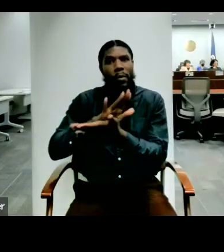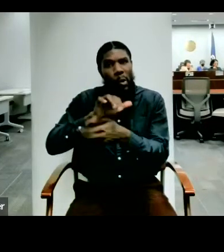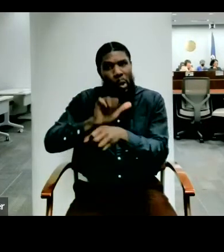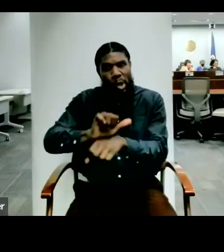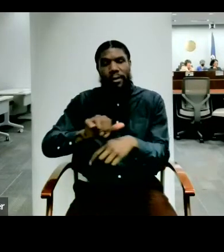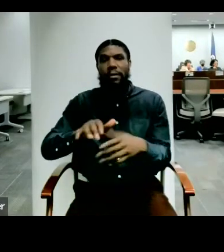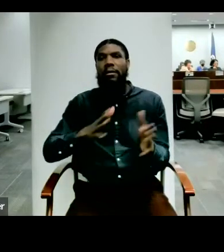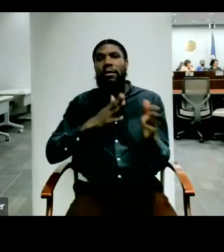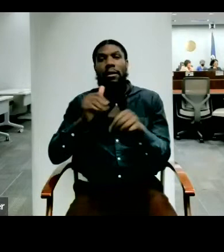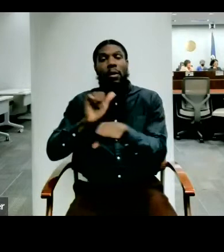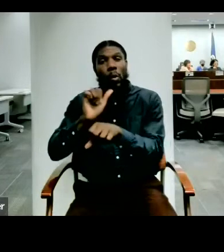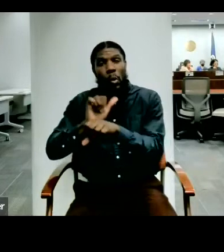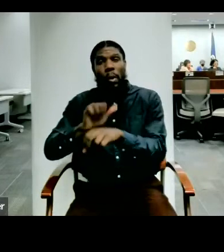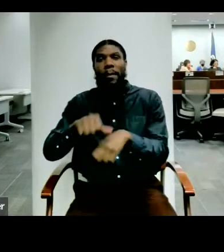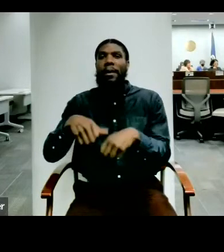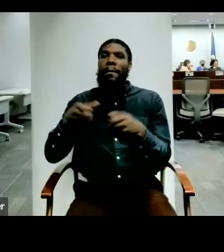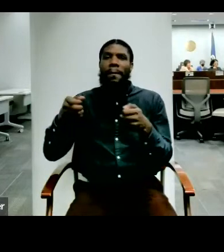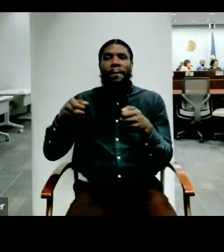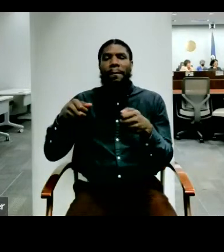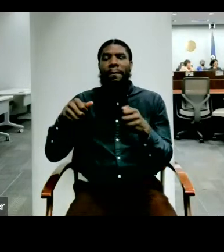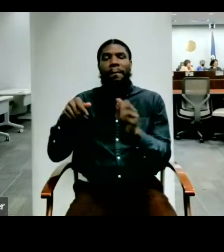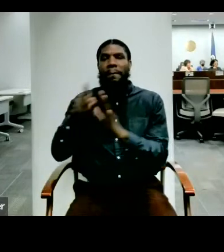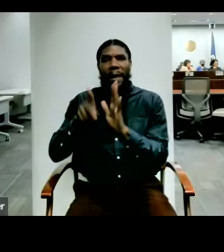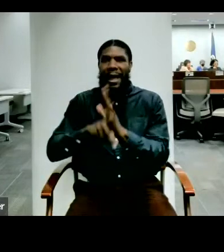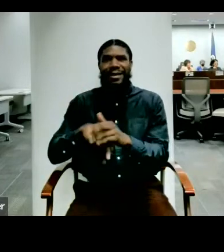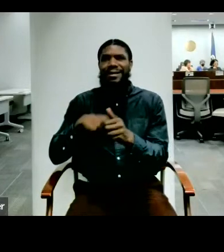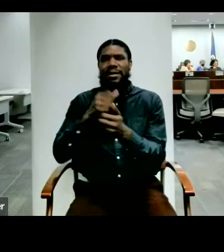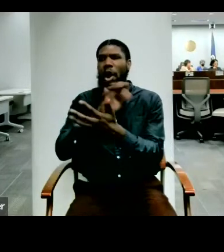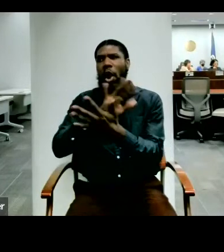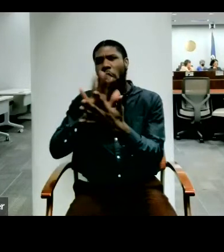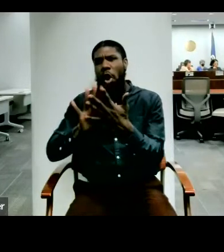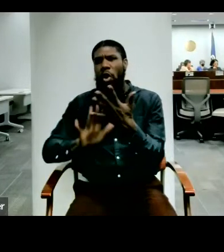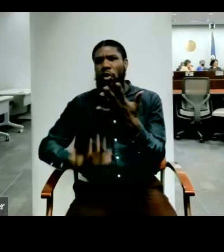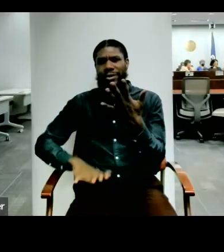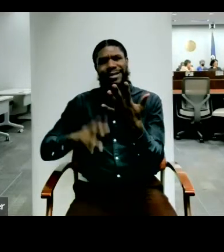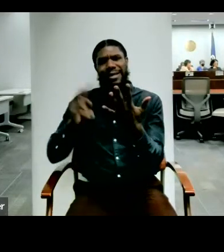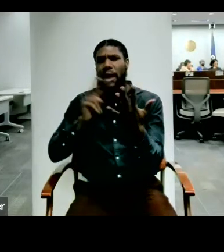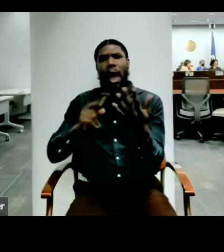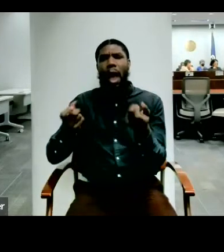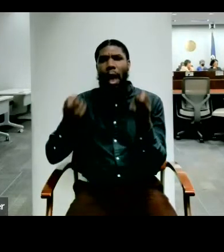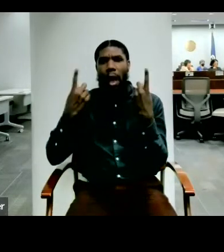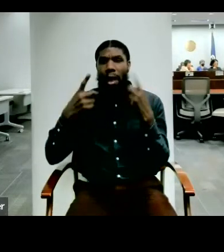all those types of things. And of course that means that will ultimately impact their ultimate